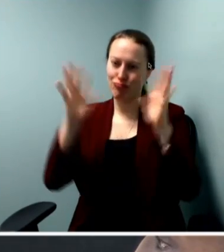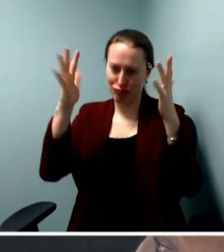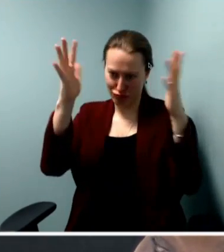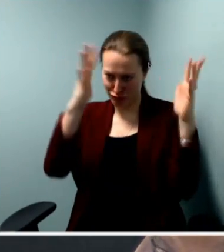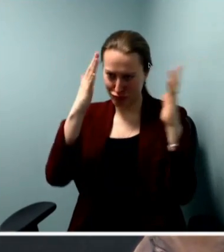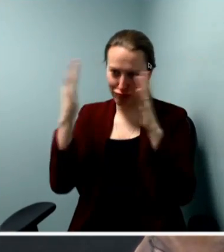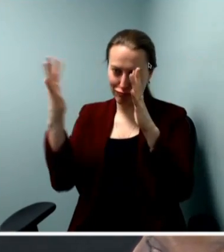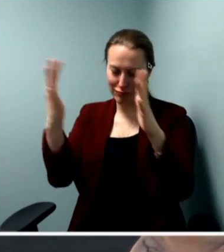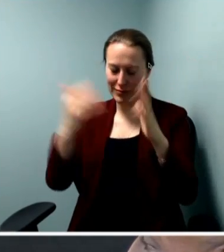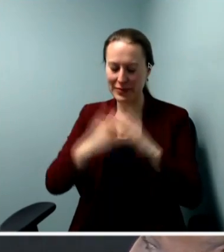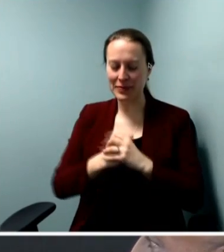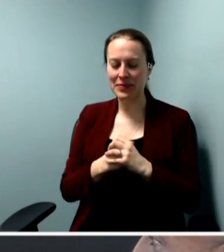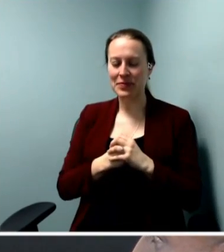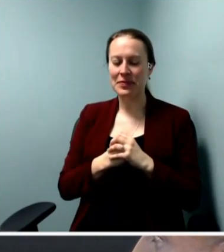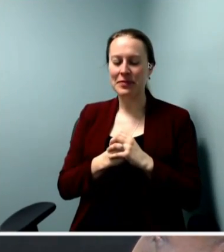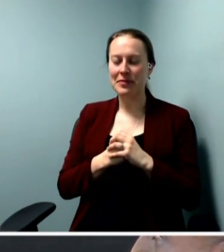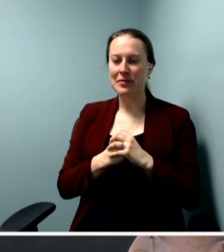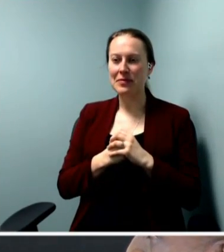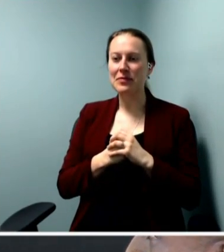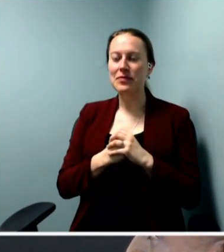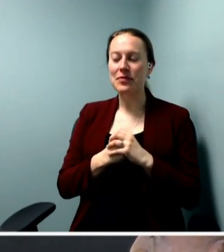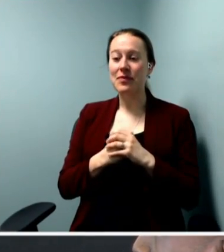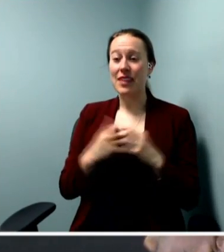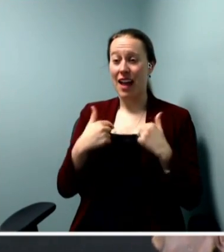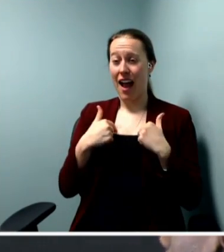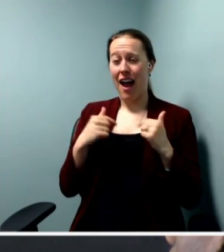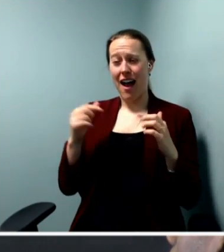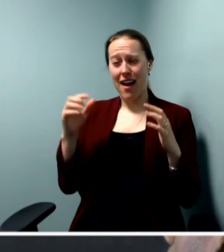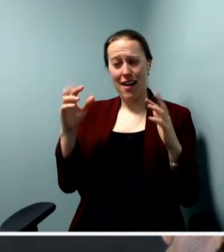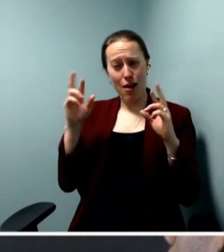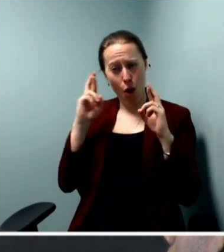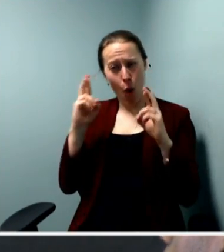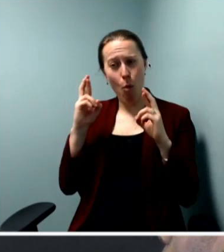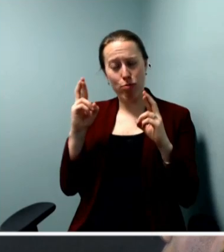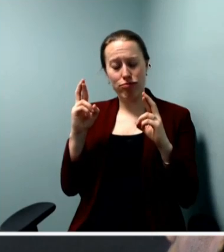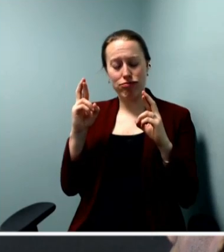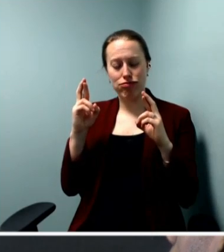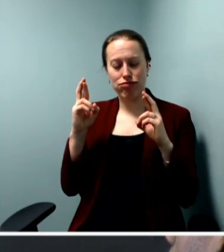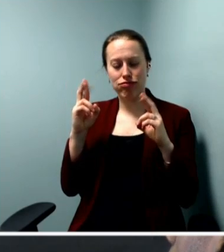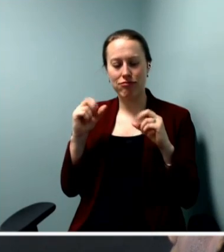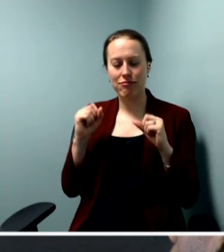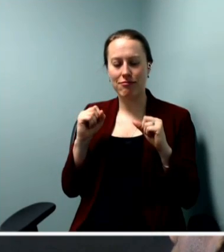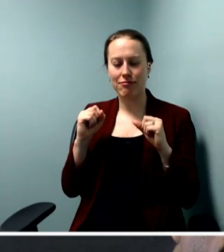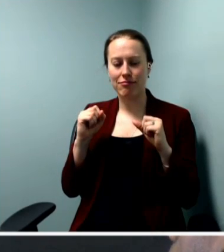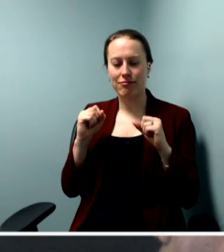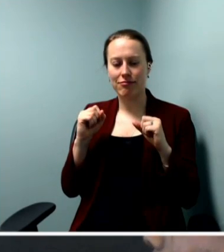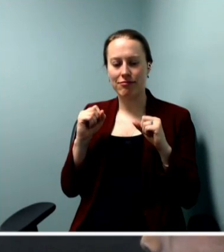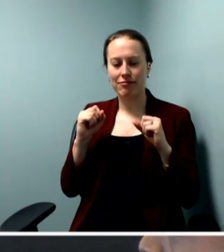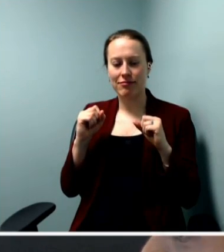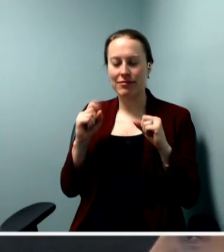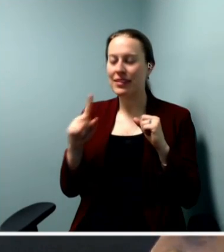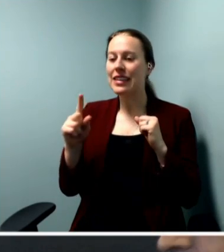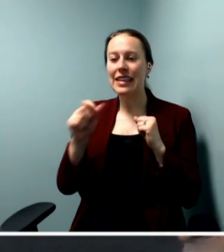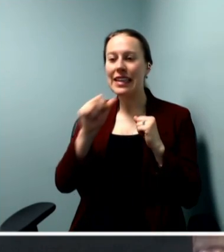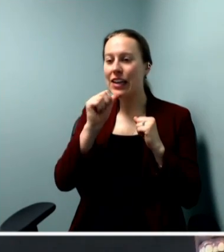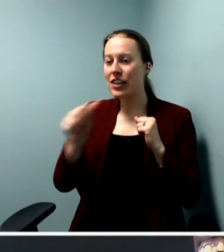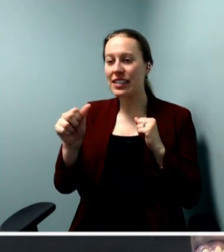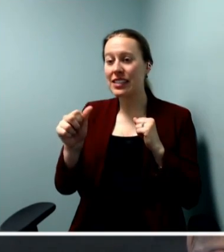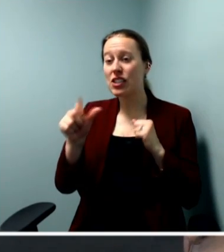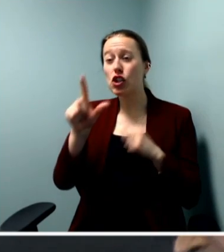What I really hope is that there isn't another meeting like this 20 years from now,